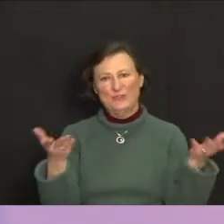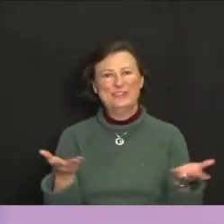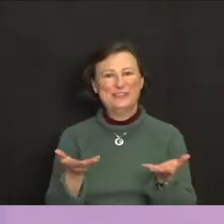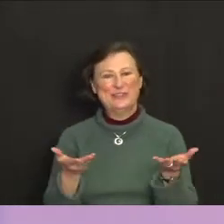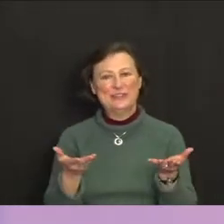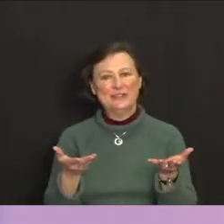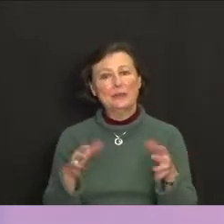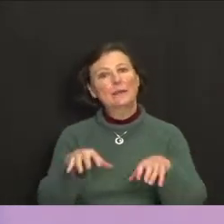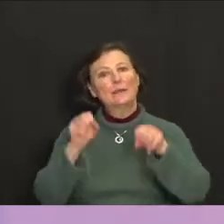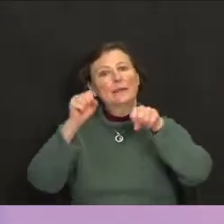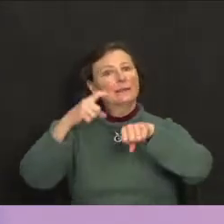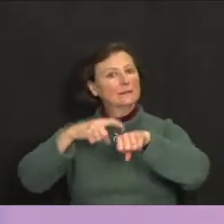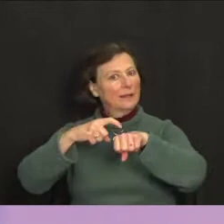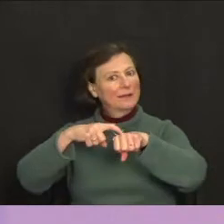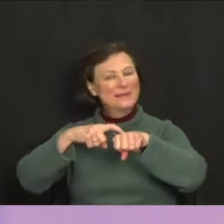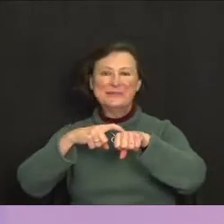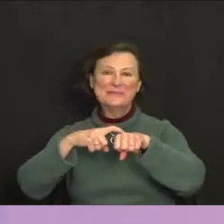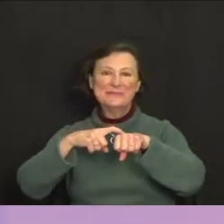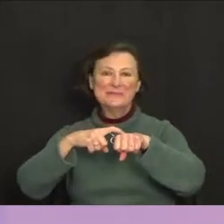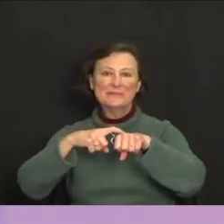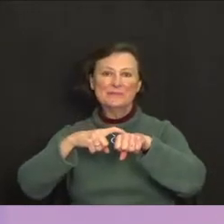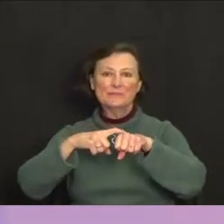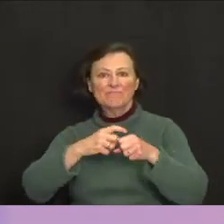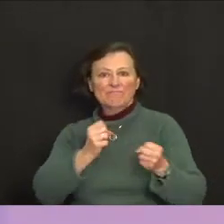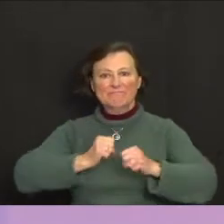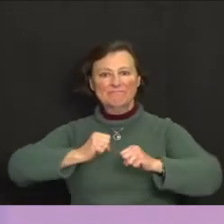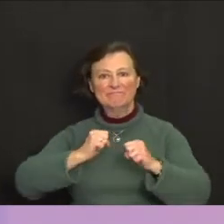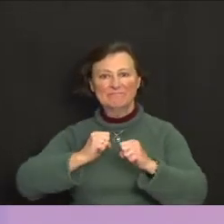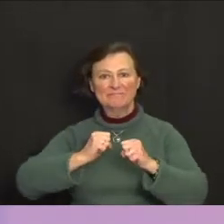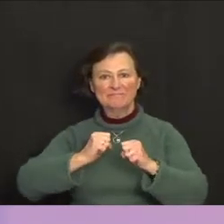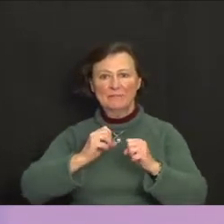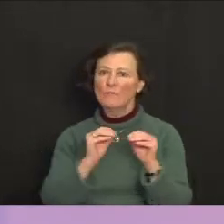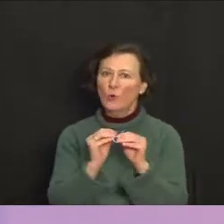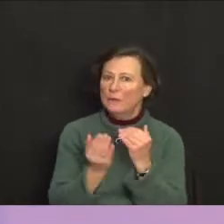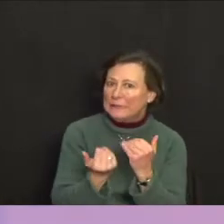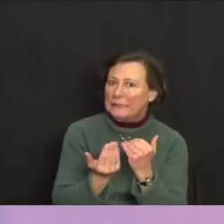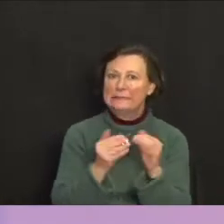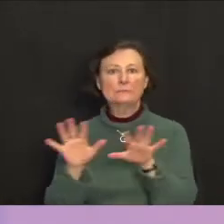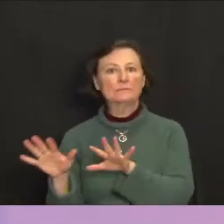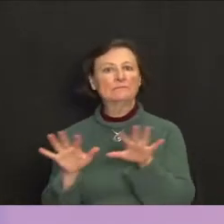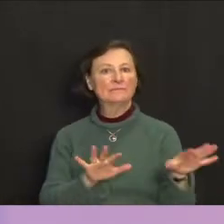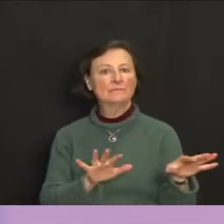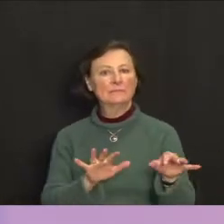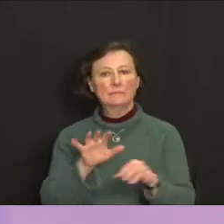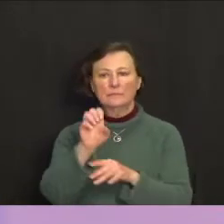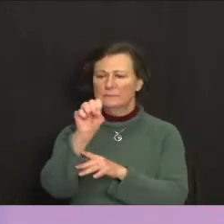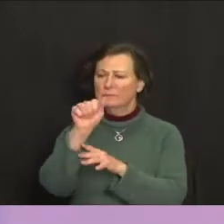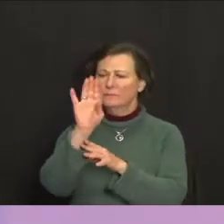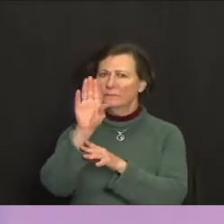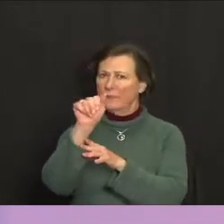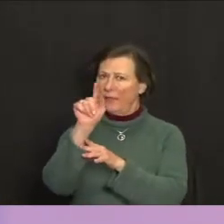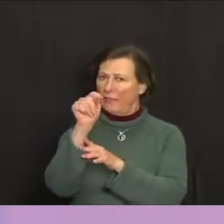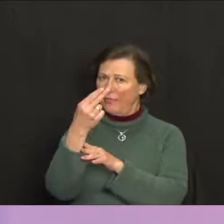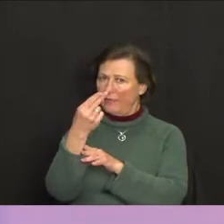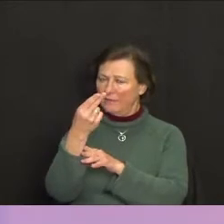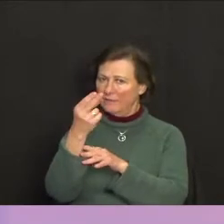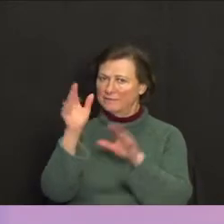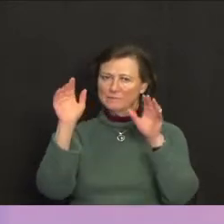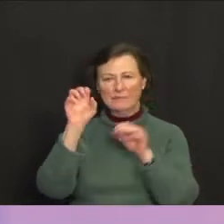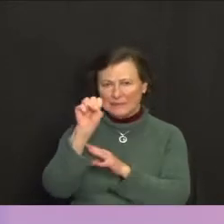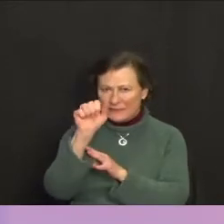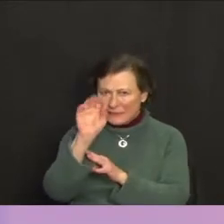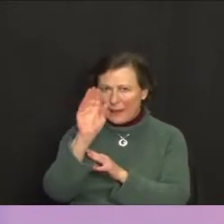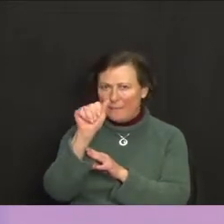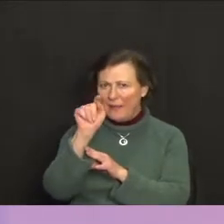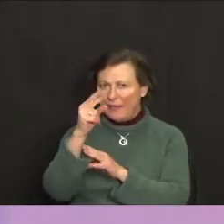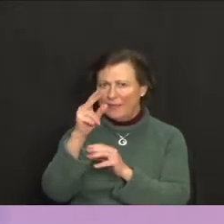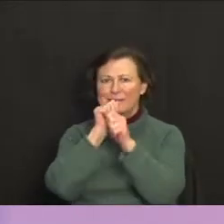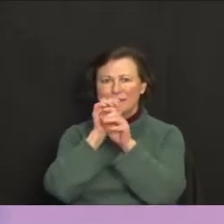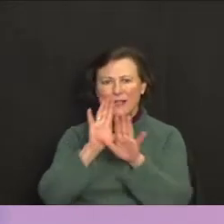little time for, to rejuvenate, for ease, a Sabbath. Time to stop worrying about all the ten- million